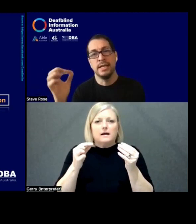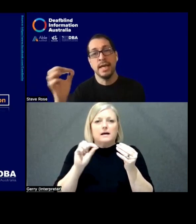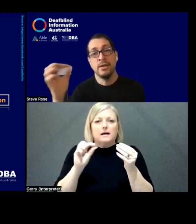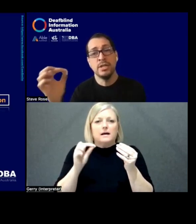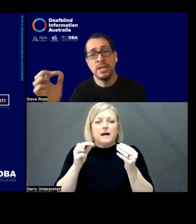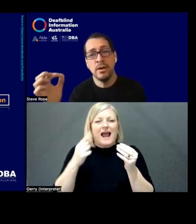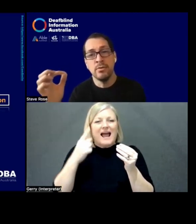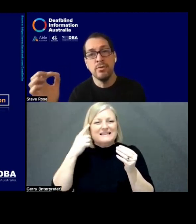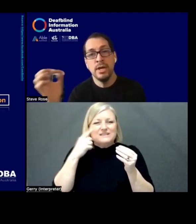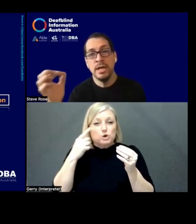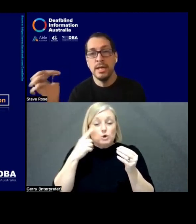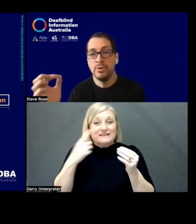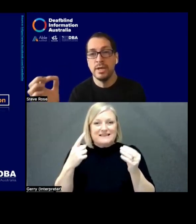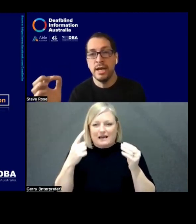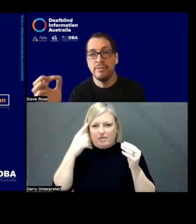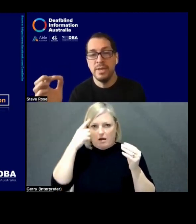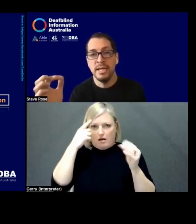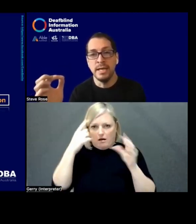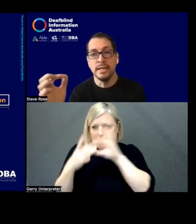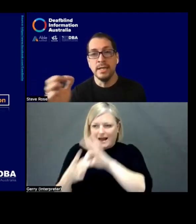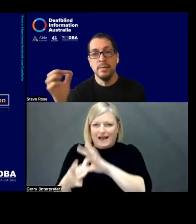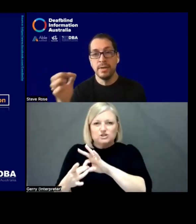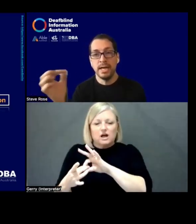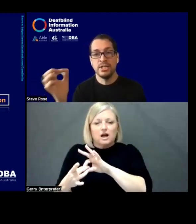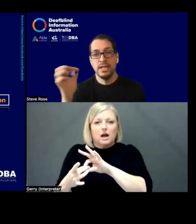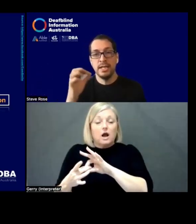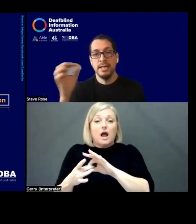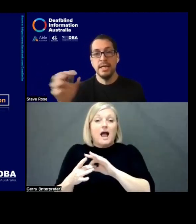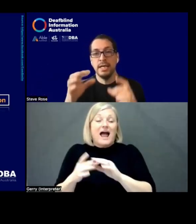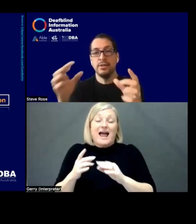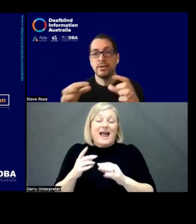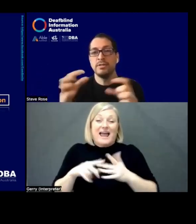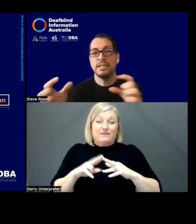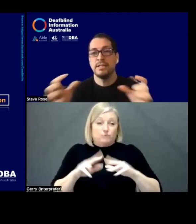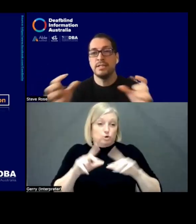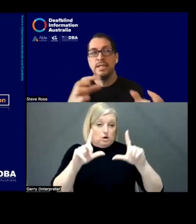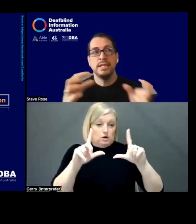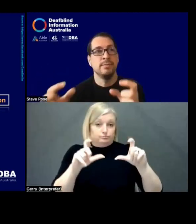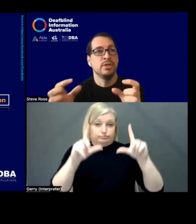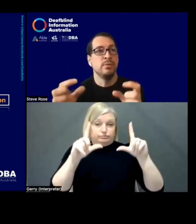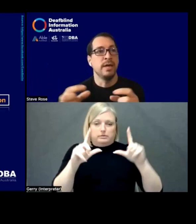And again on its own, it wouldn't have meaning, but actually in the context of seeing him do it,